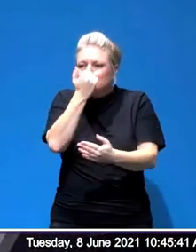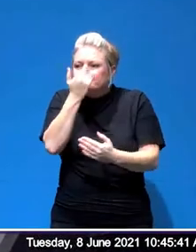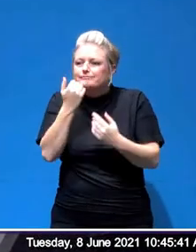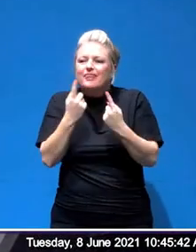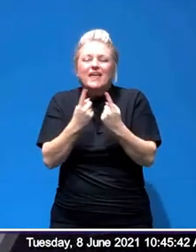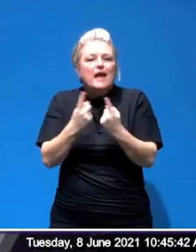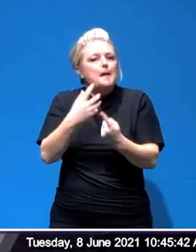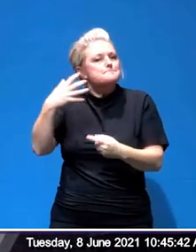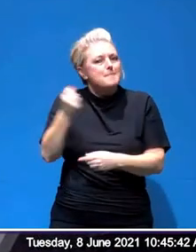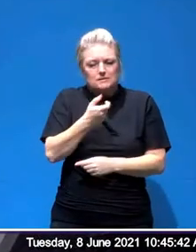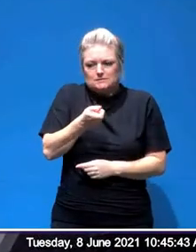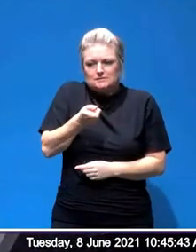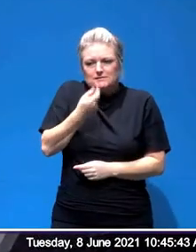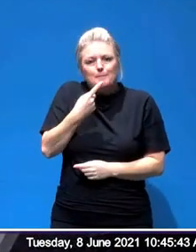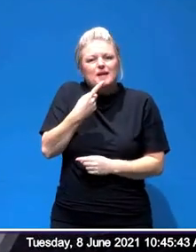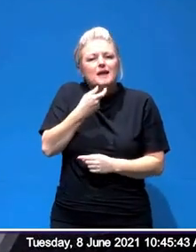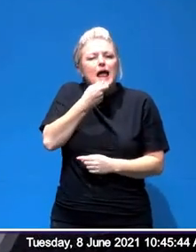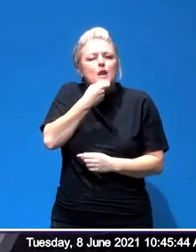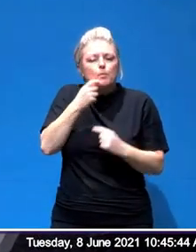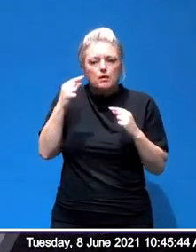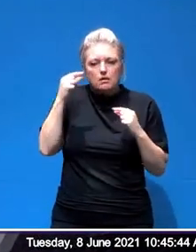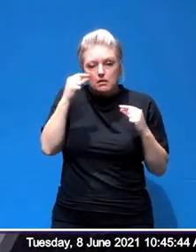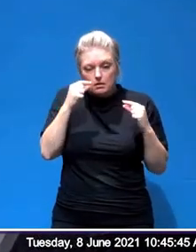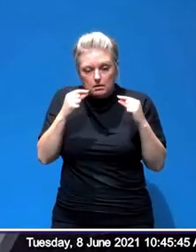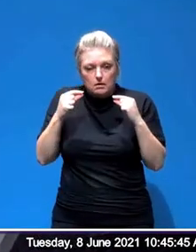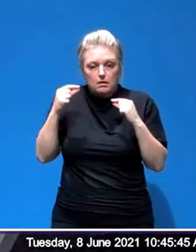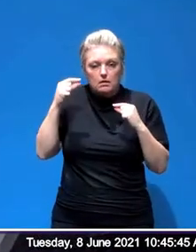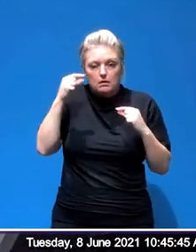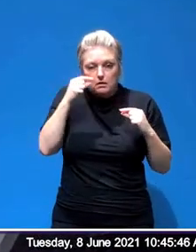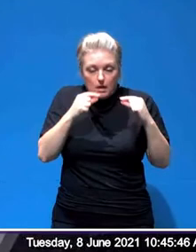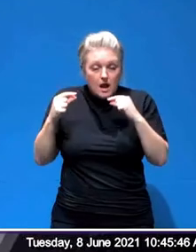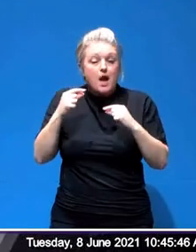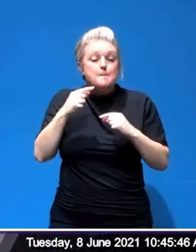For most of us, if we had one vial of midazolam, we would be knocked out, we